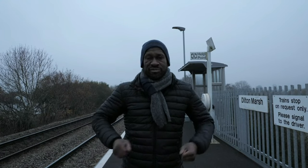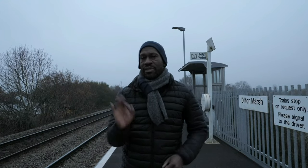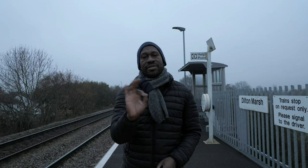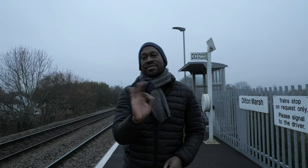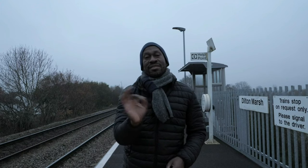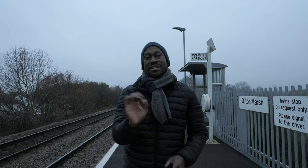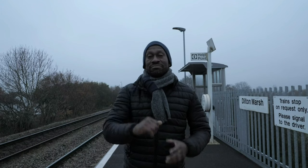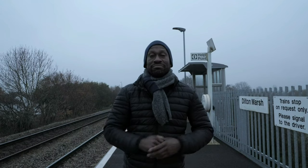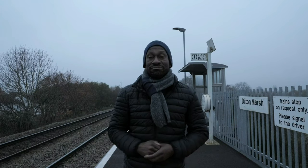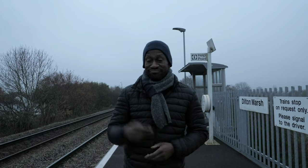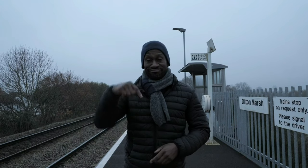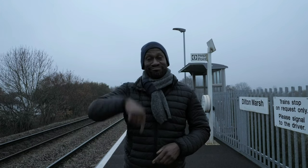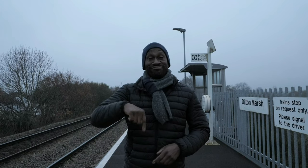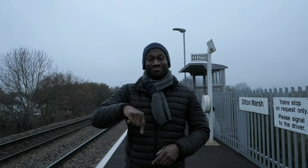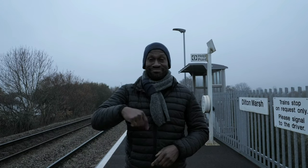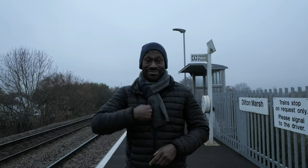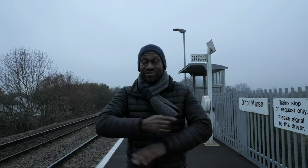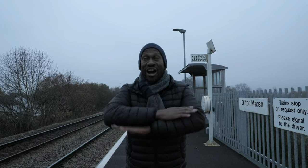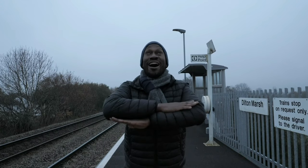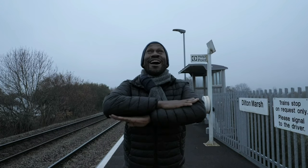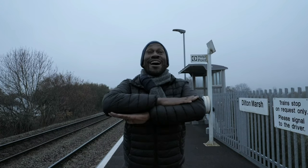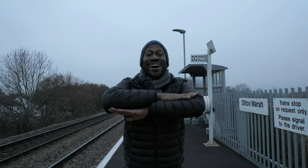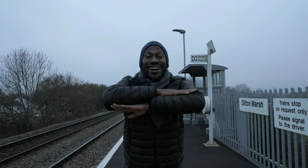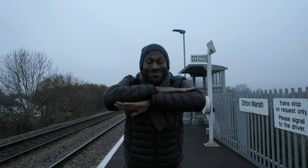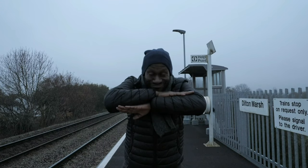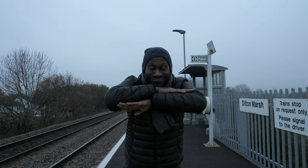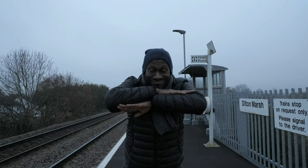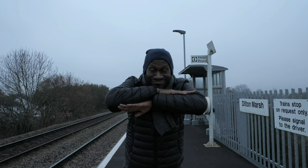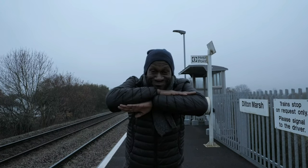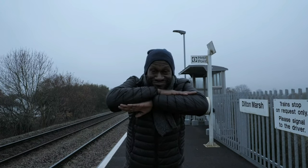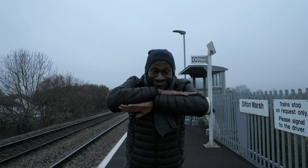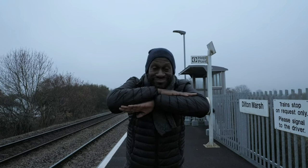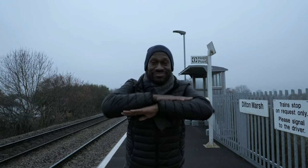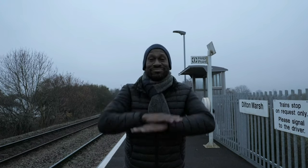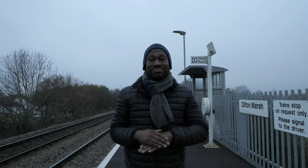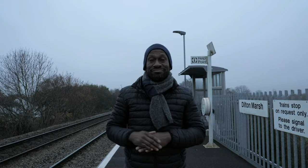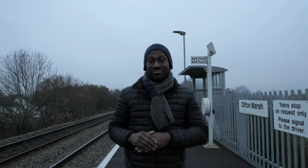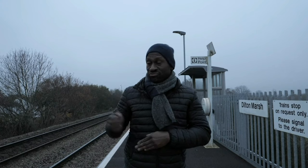There isn't a porter. The platform is made of sleepers.